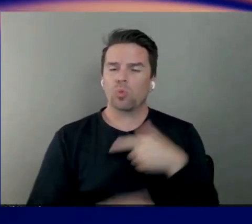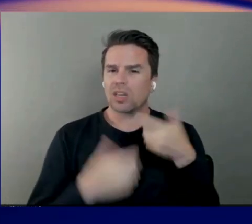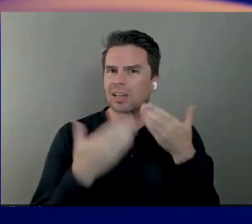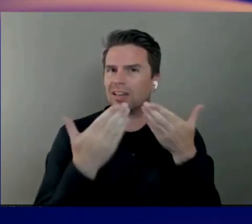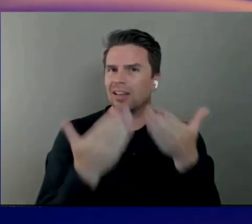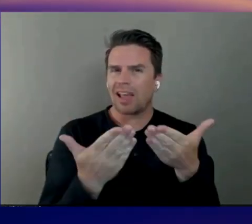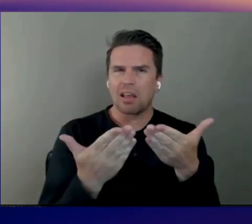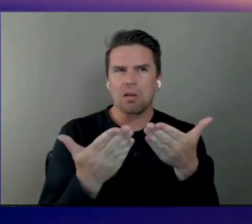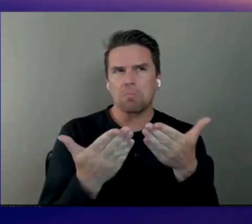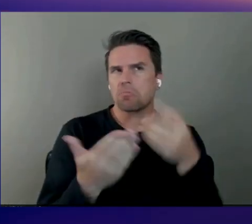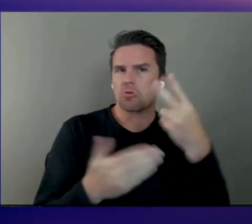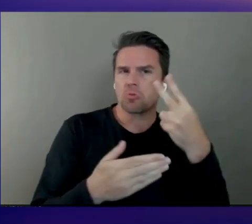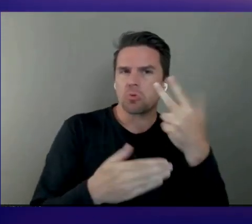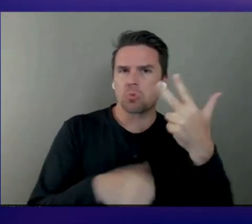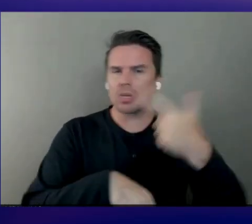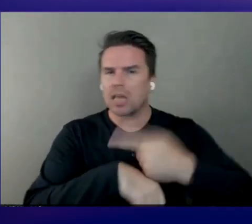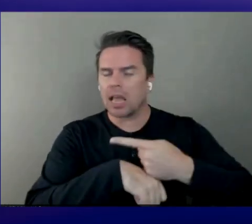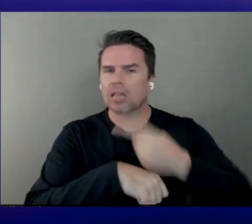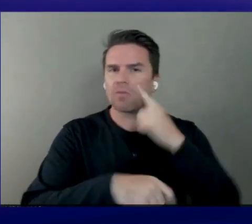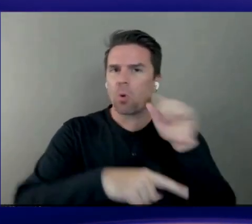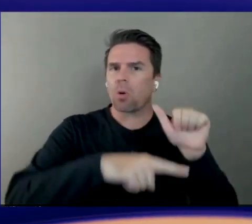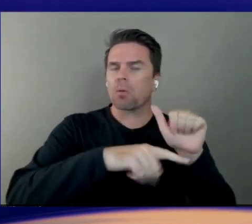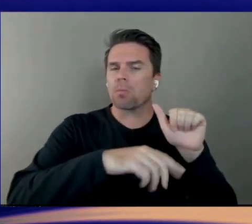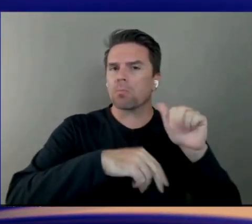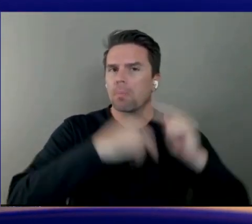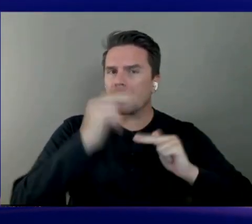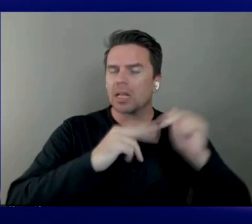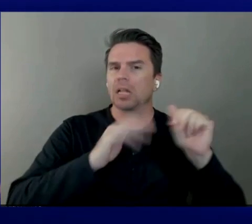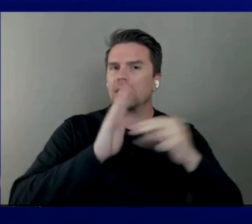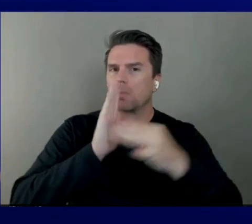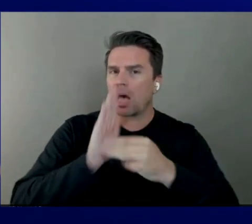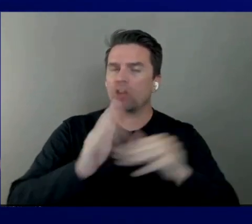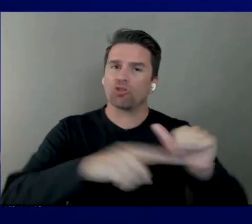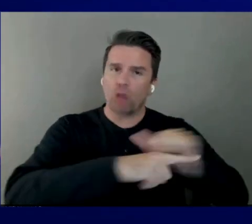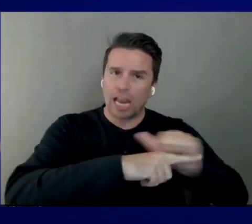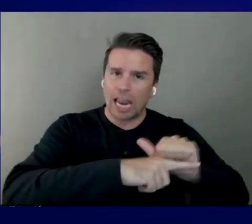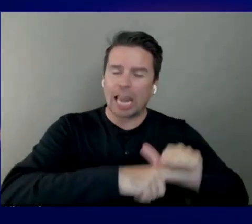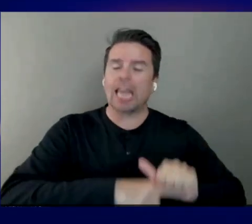to build their model and train that. And then we gave them, you know, prizes and swags.